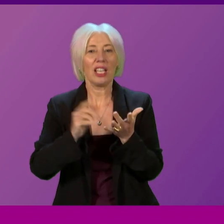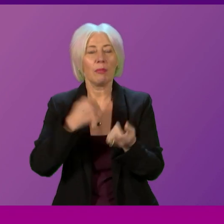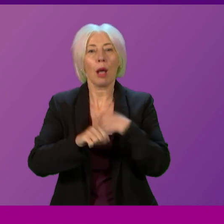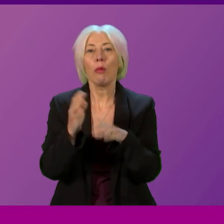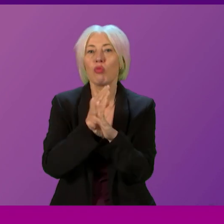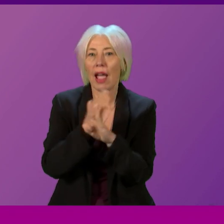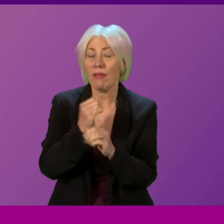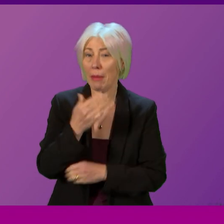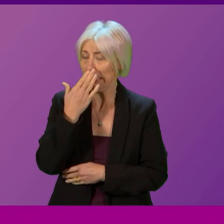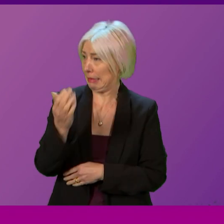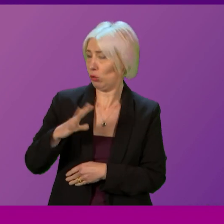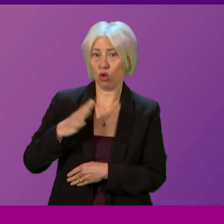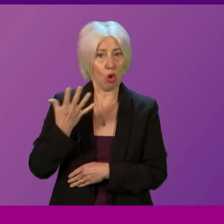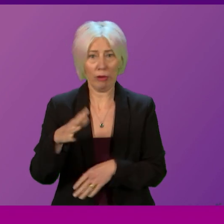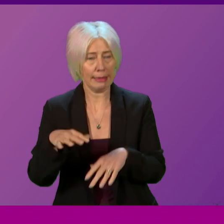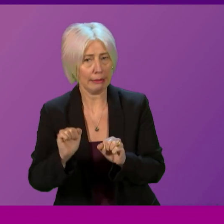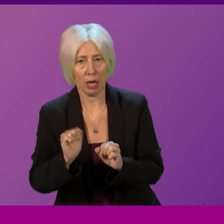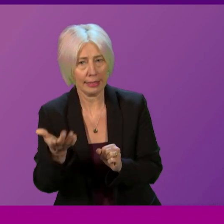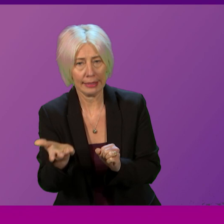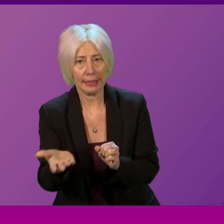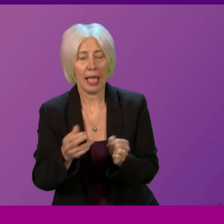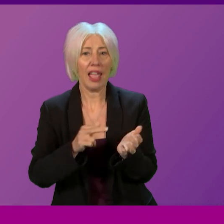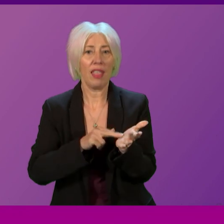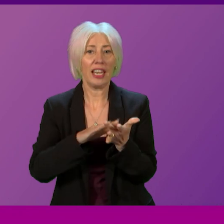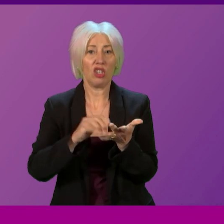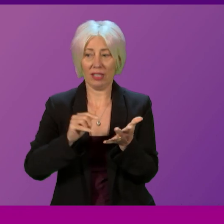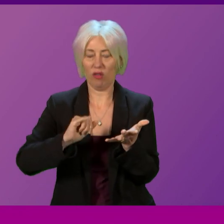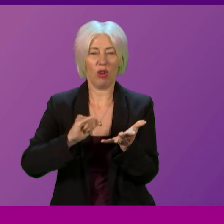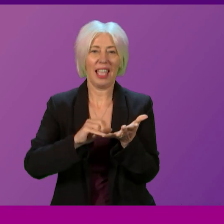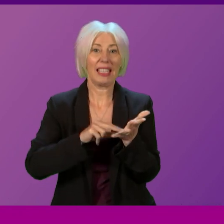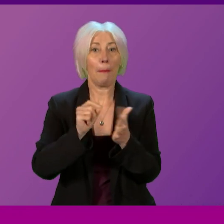already on the table in the Scottish National Party-run health service here in Scotland.